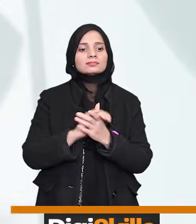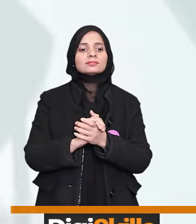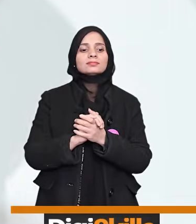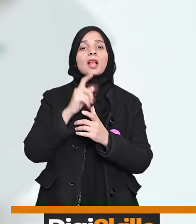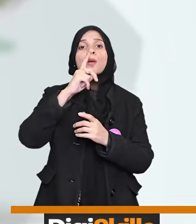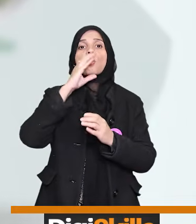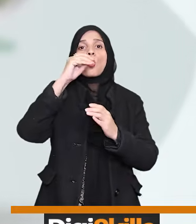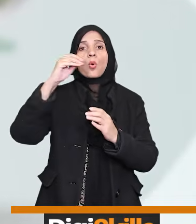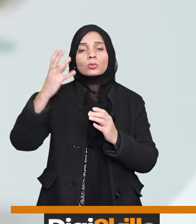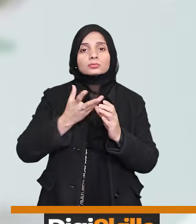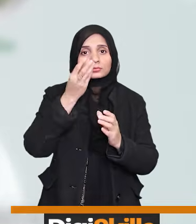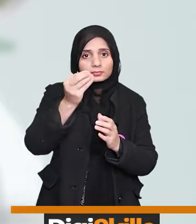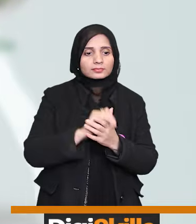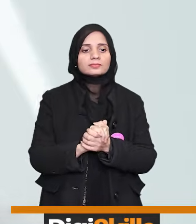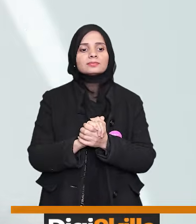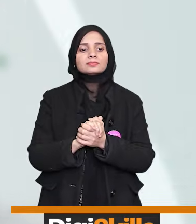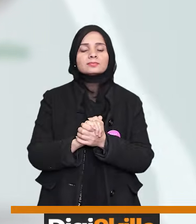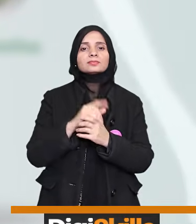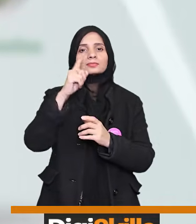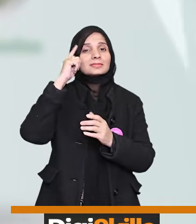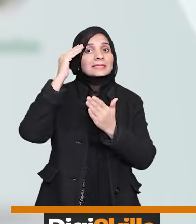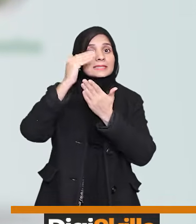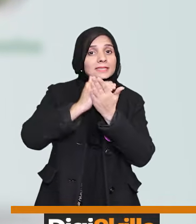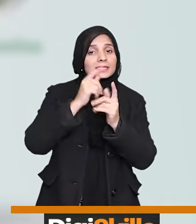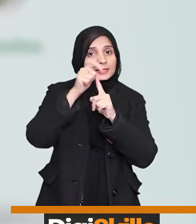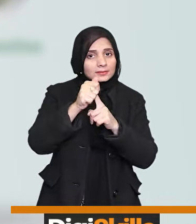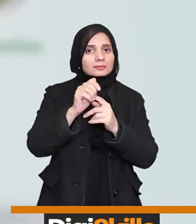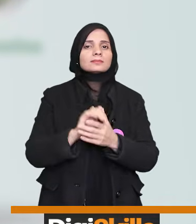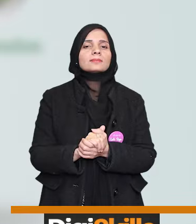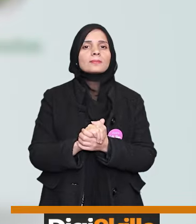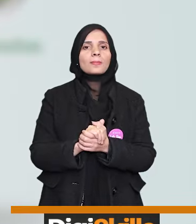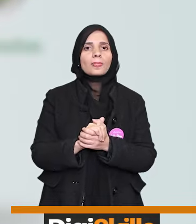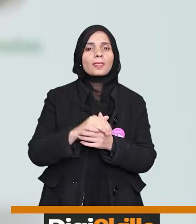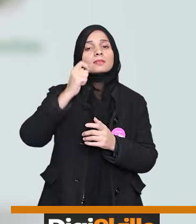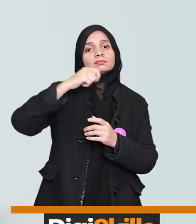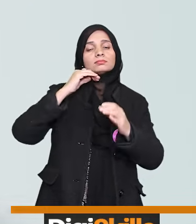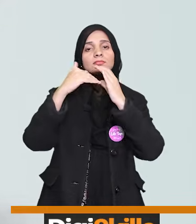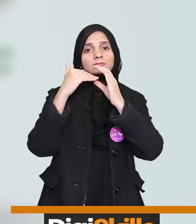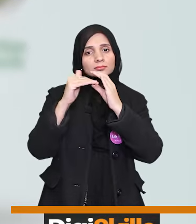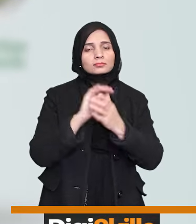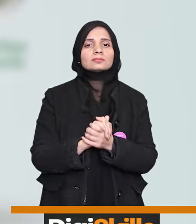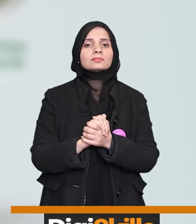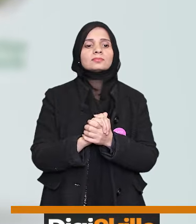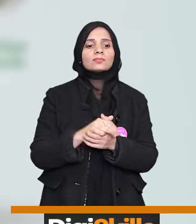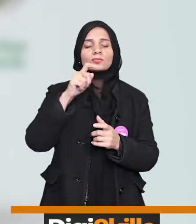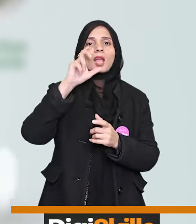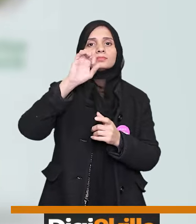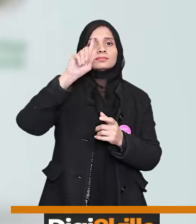your selection of words, your concise to the point massages, your profile.